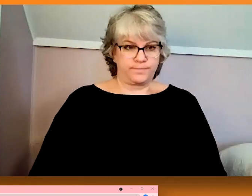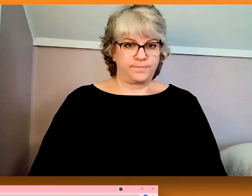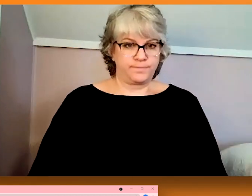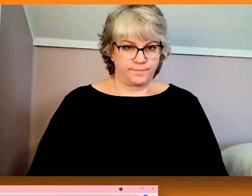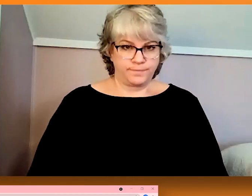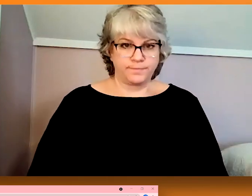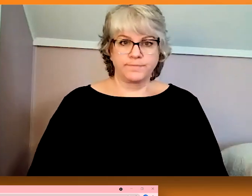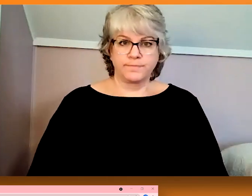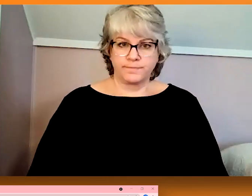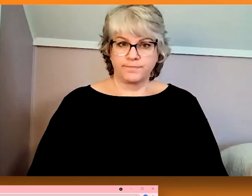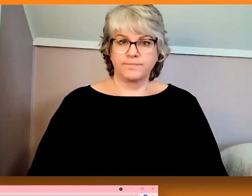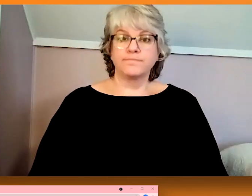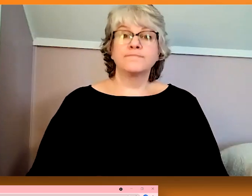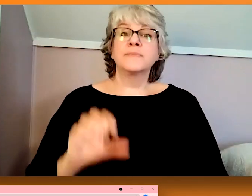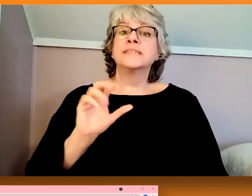by clicking Sign Up.